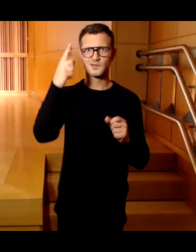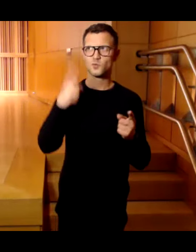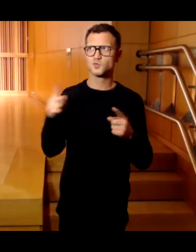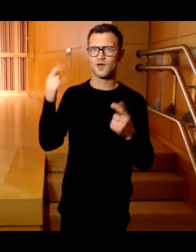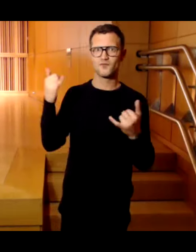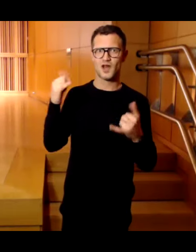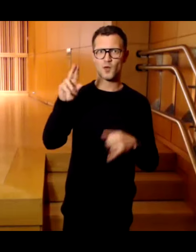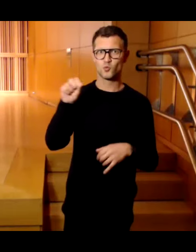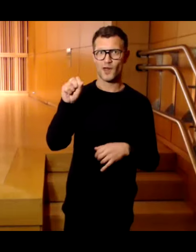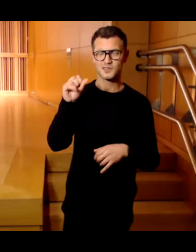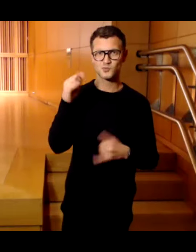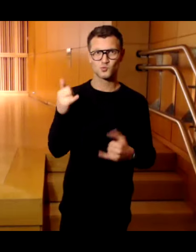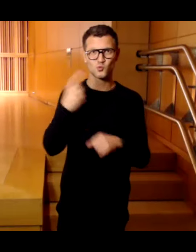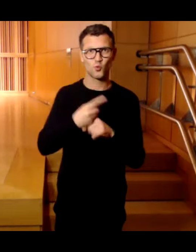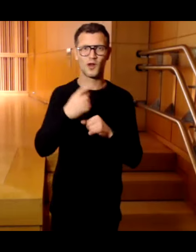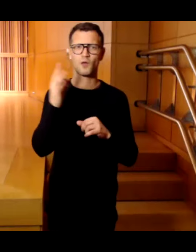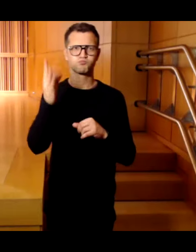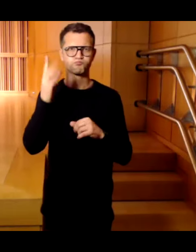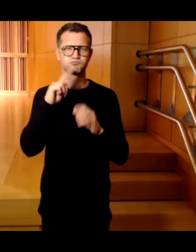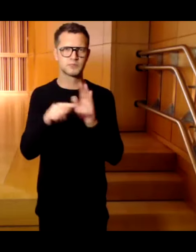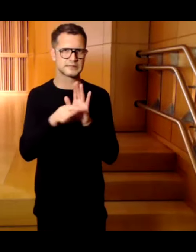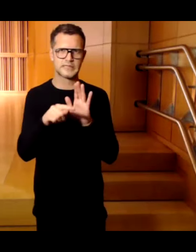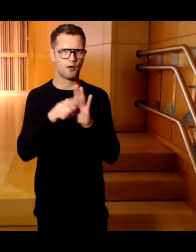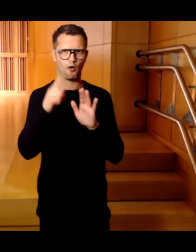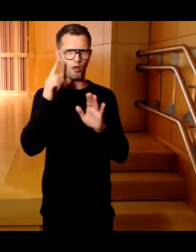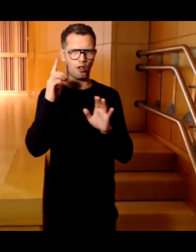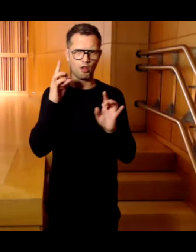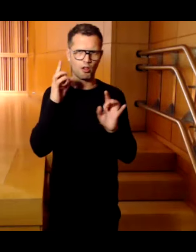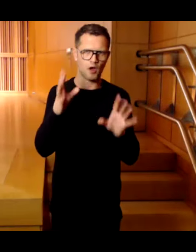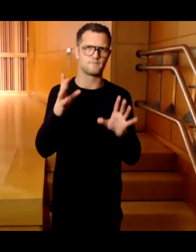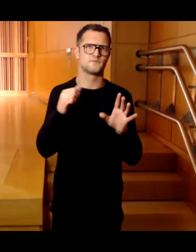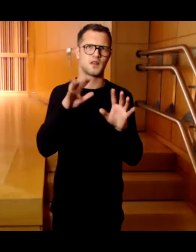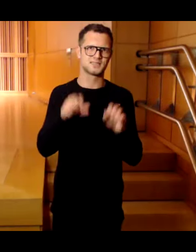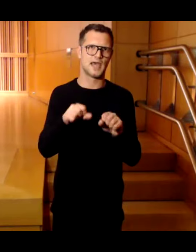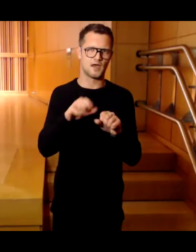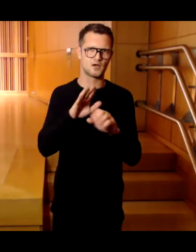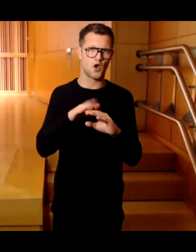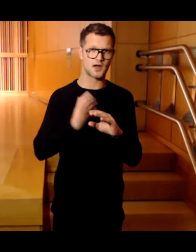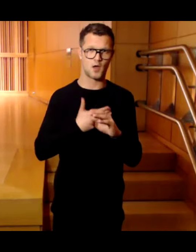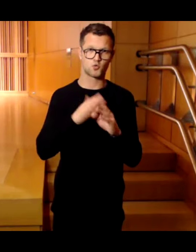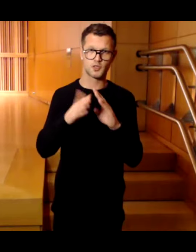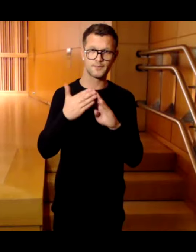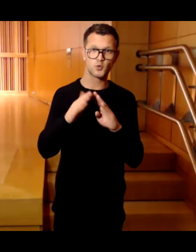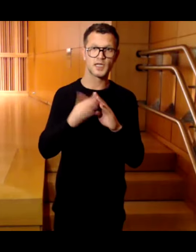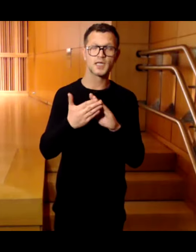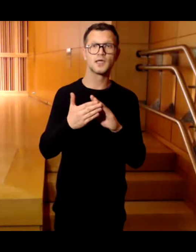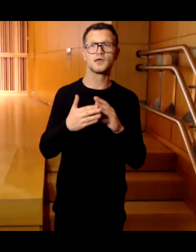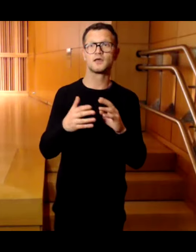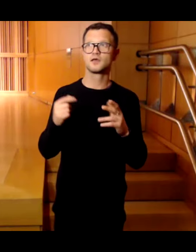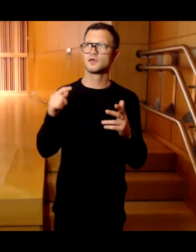is a deeply cynical attack. on our always-weak sense of community, the very sense that allows American people to live together.